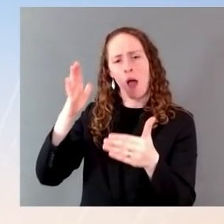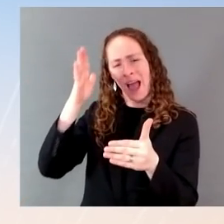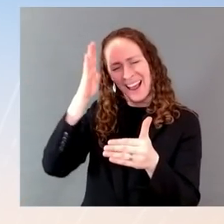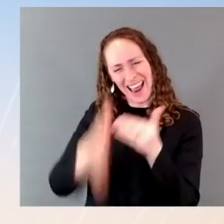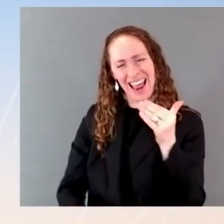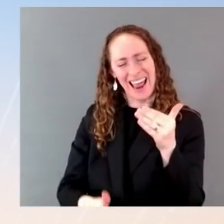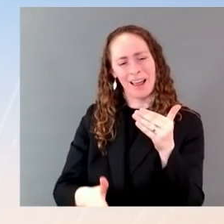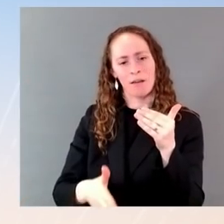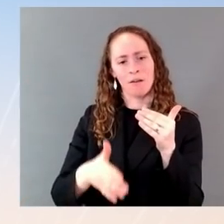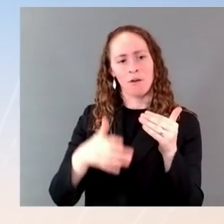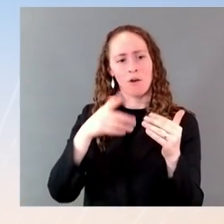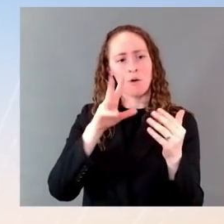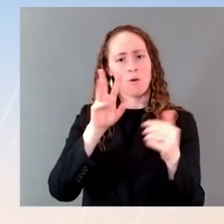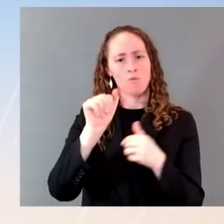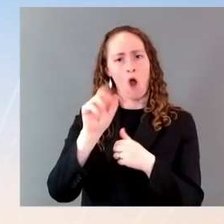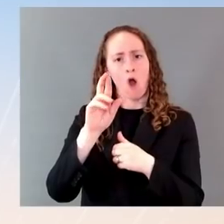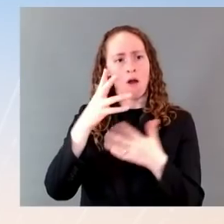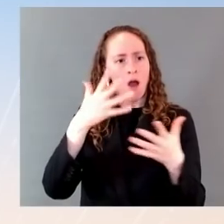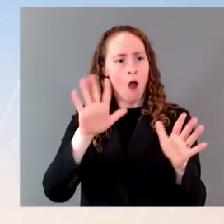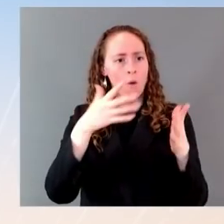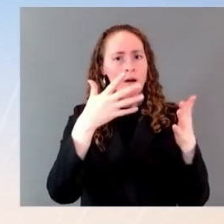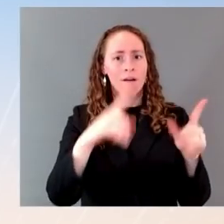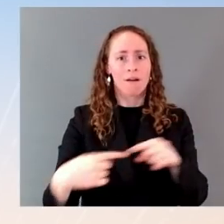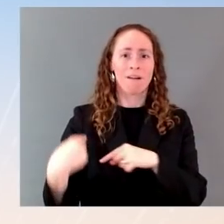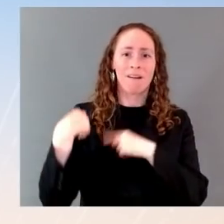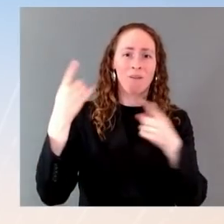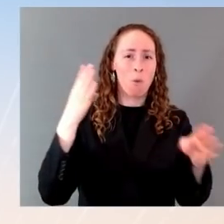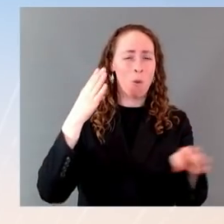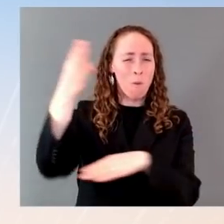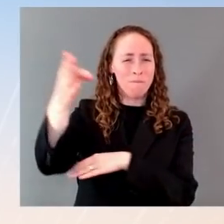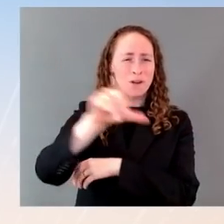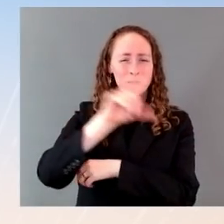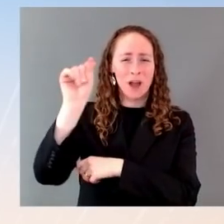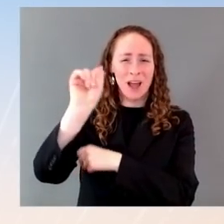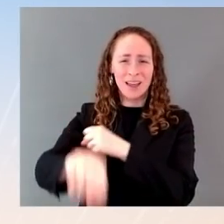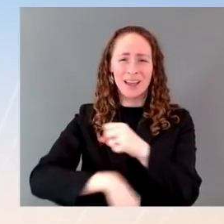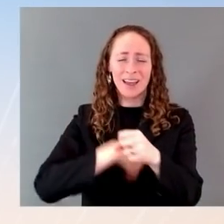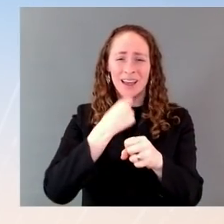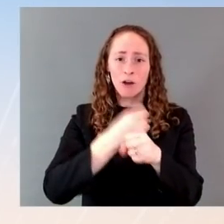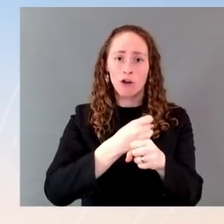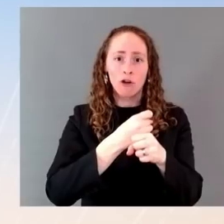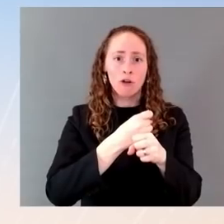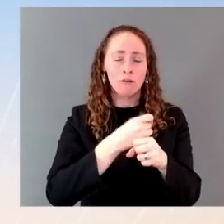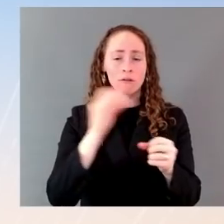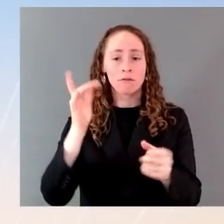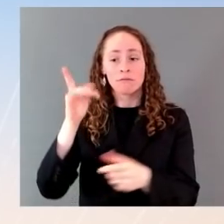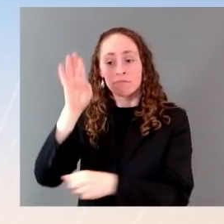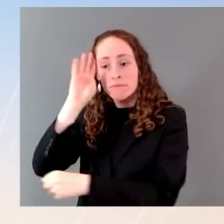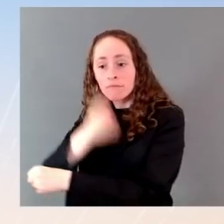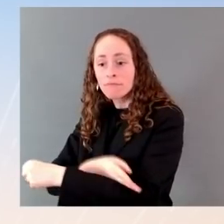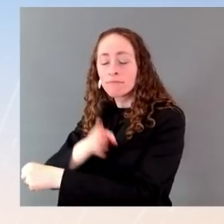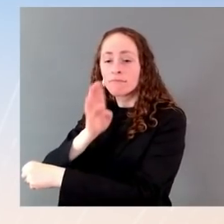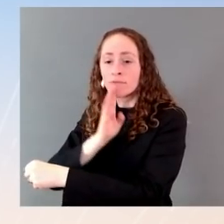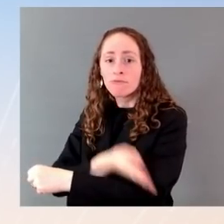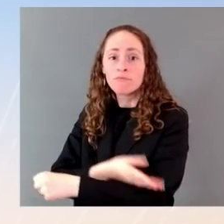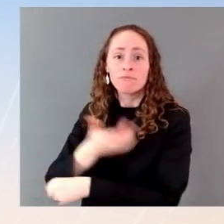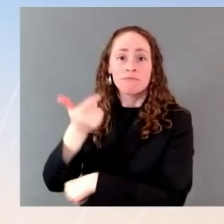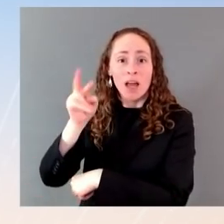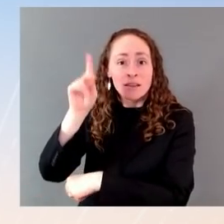that the Afghans aren't willing to fight themselves. He also pledged to stand up for democracy and pledged to stand up for countries like Ukraine